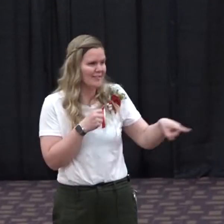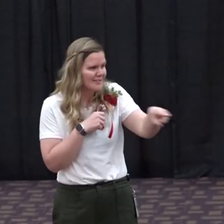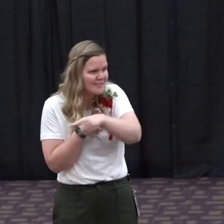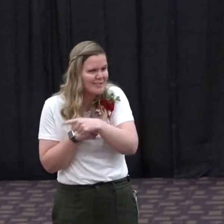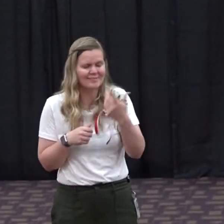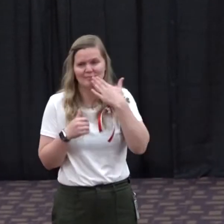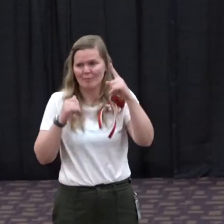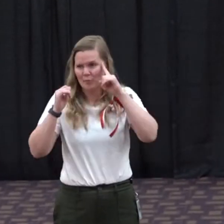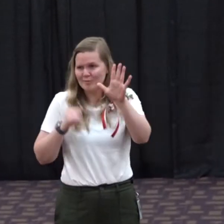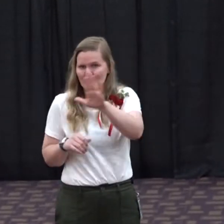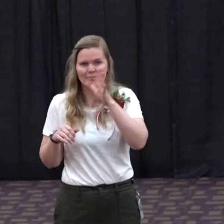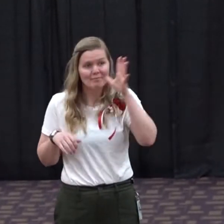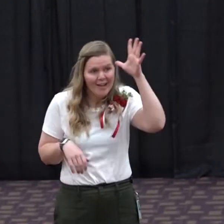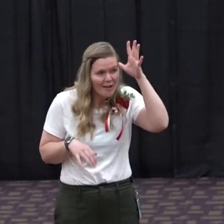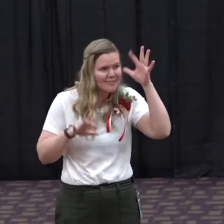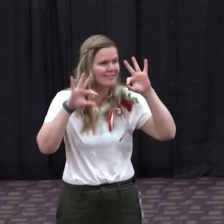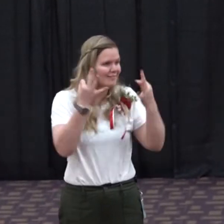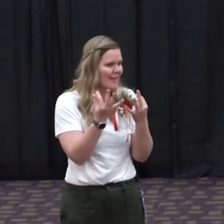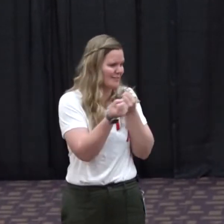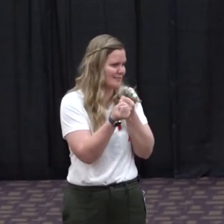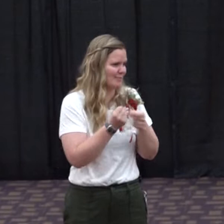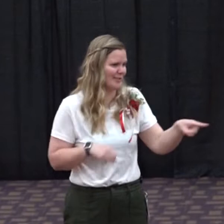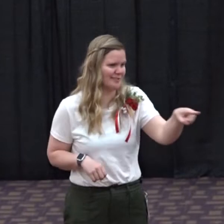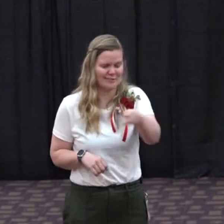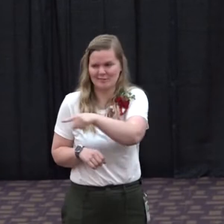And all the teachers, staff support that was provided to you.